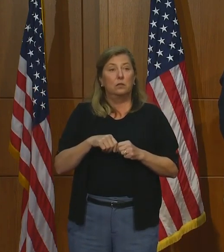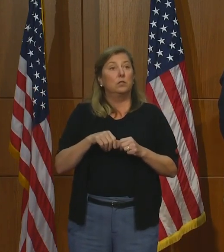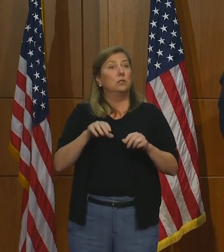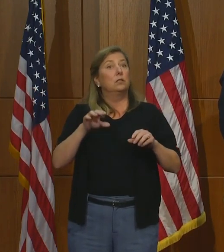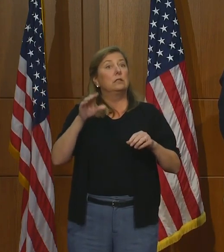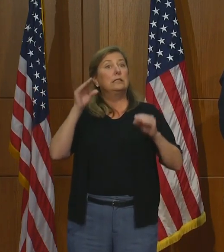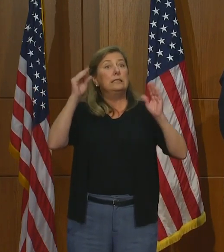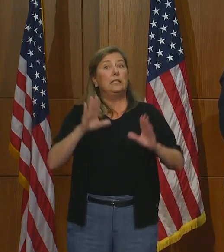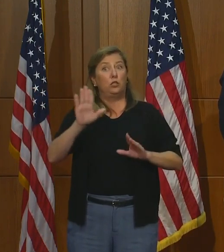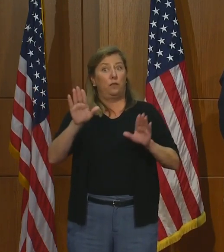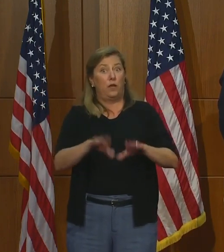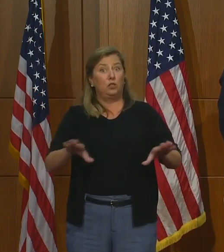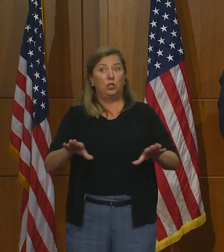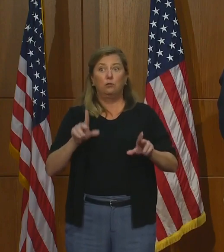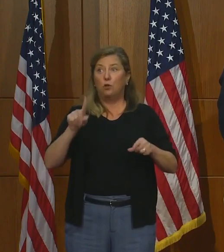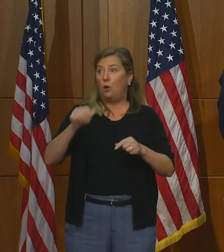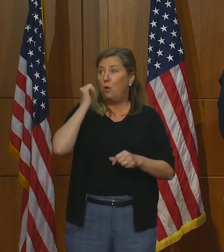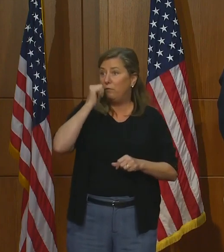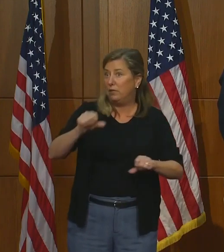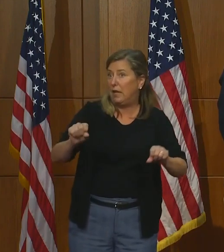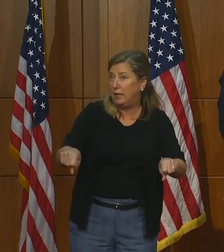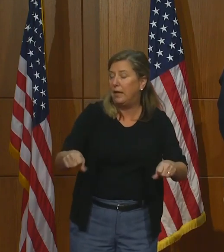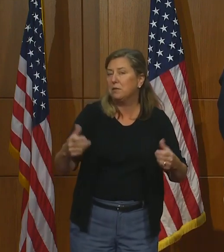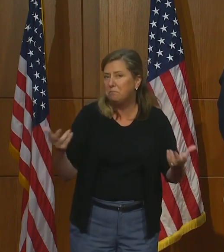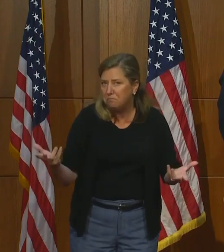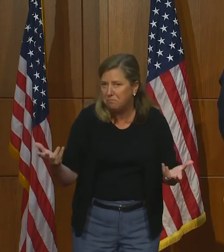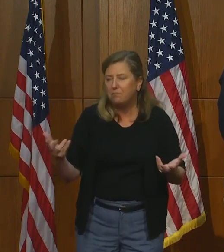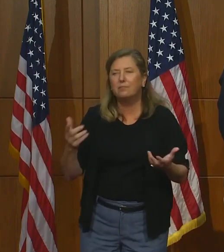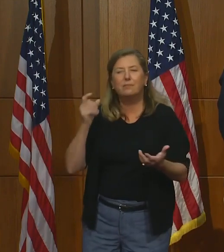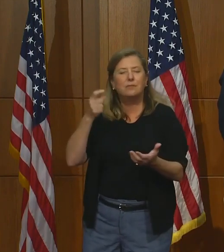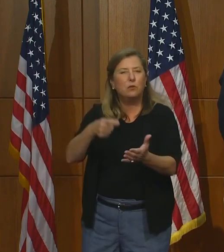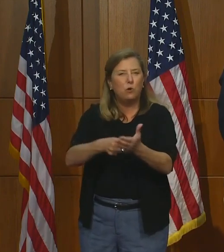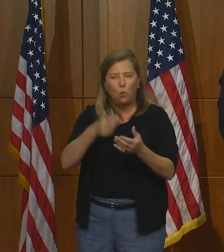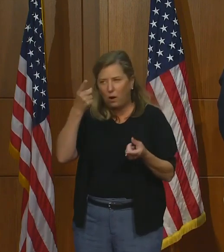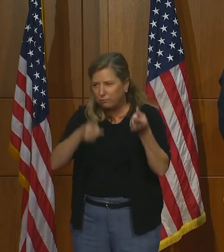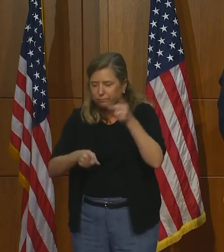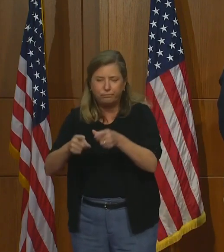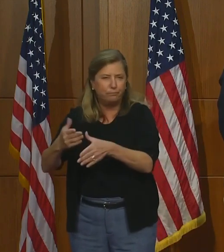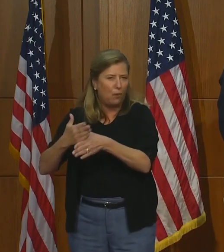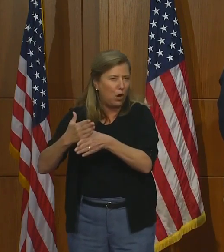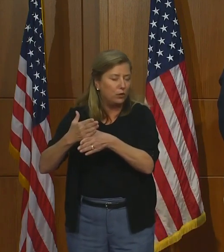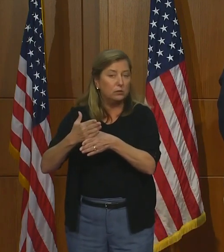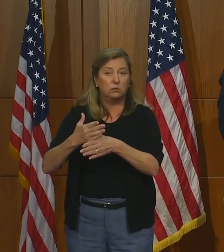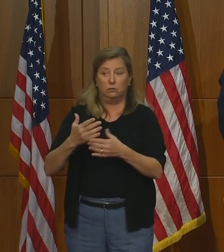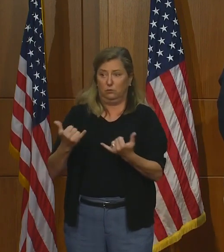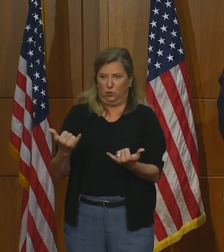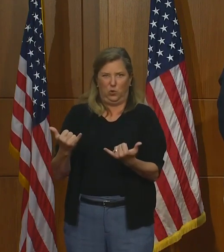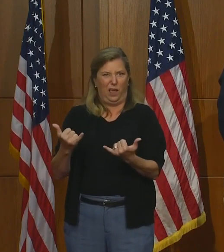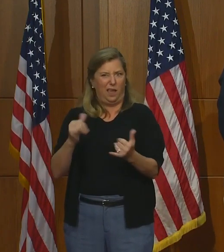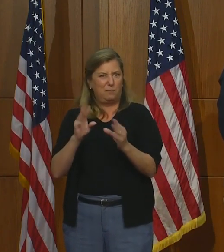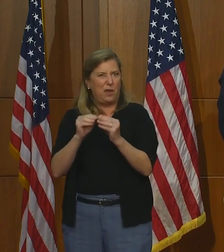T. THIS THE CHILDREN OF TEACHERS ON THE BASIS IT'S CERTAINLY GONNA TAKE